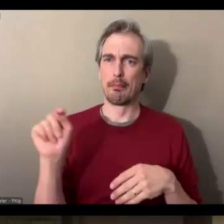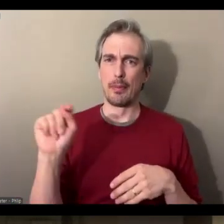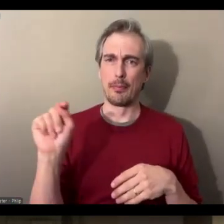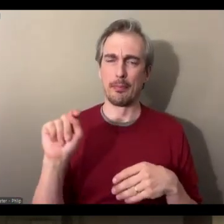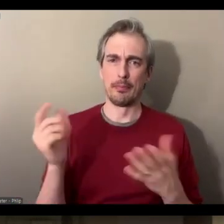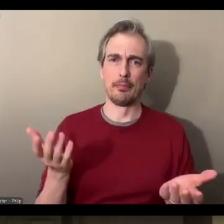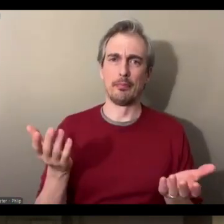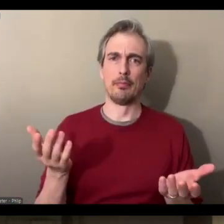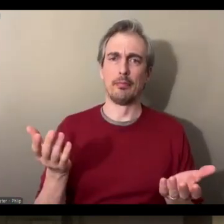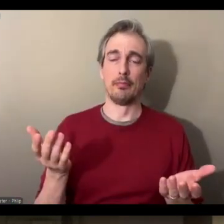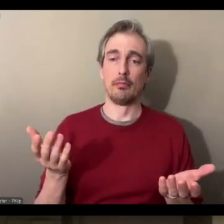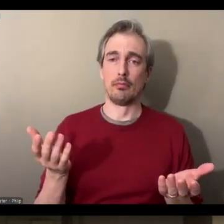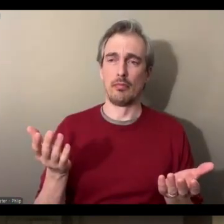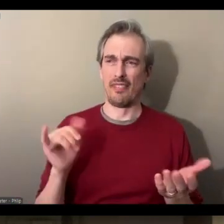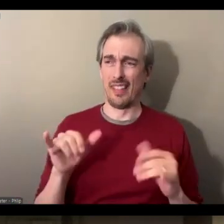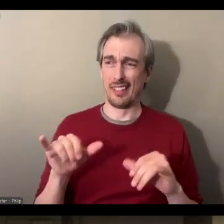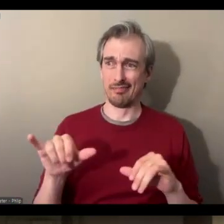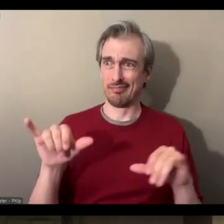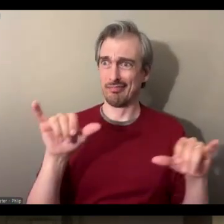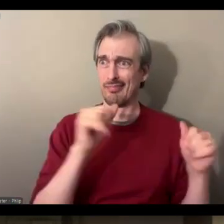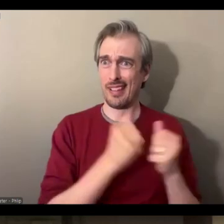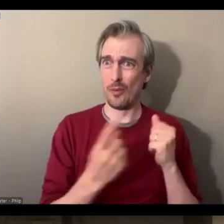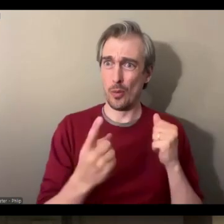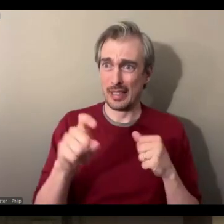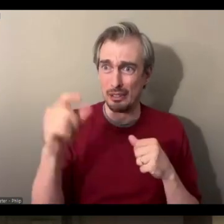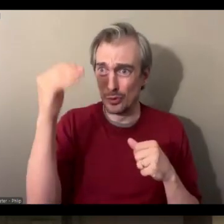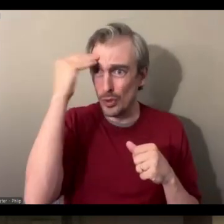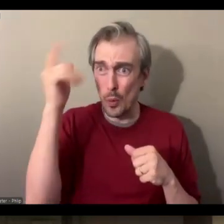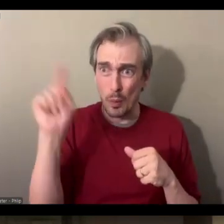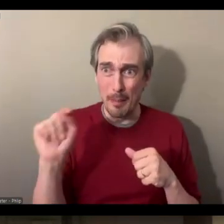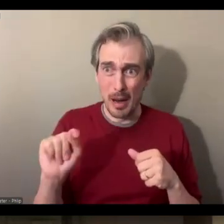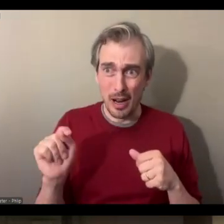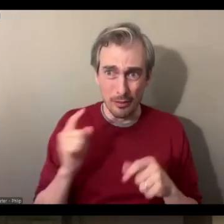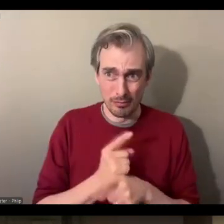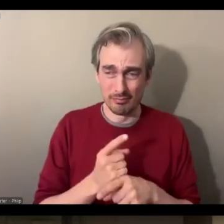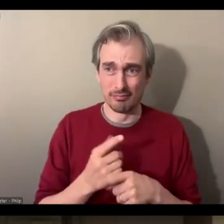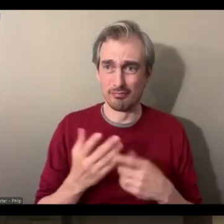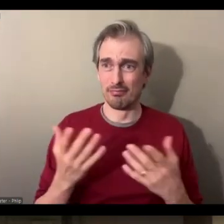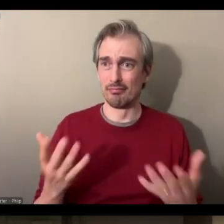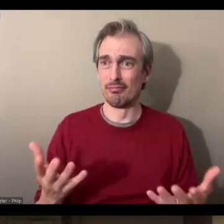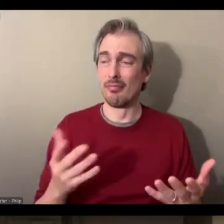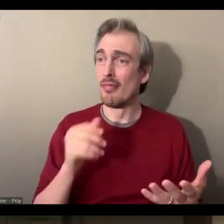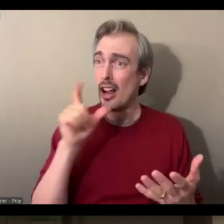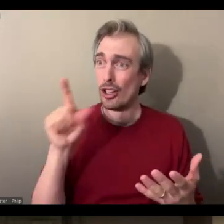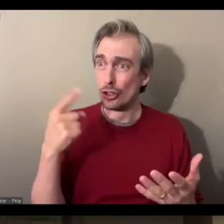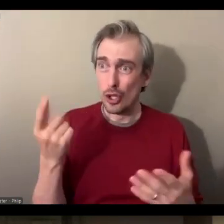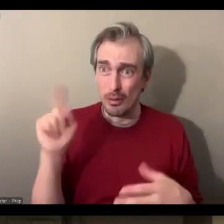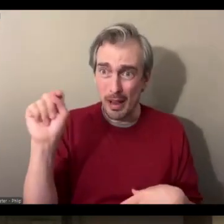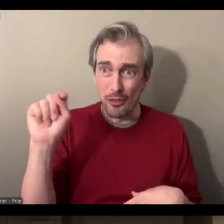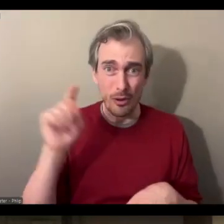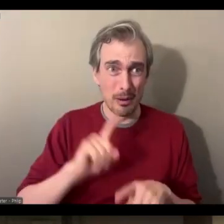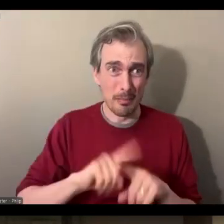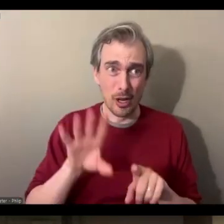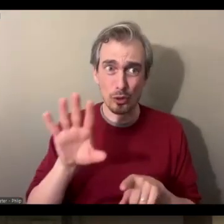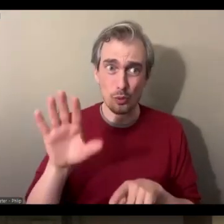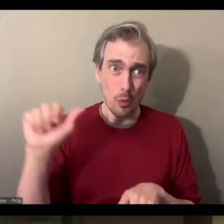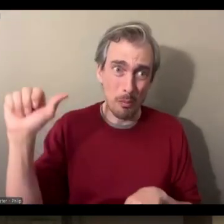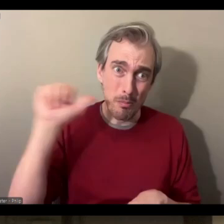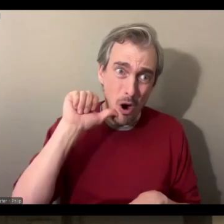the board. And not just restrooms. But your bar or your elevator or your escalator or your aisle -- a